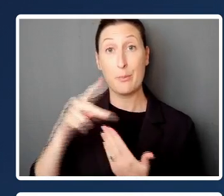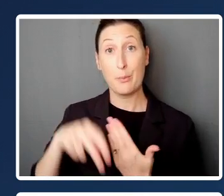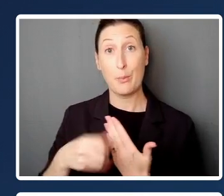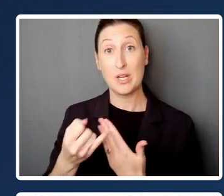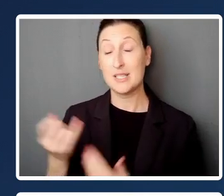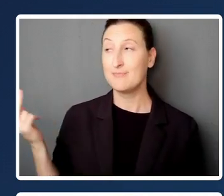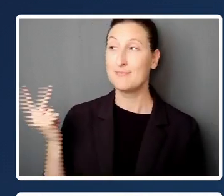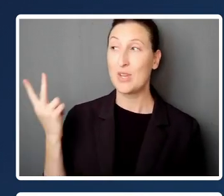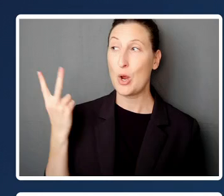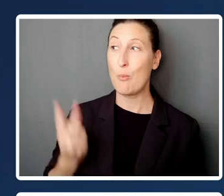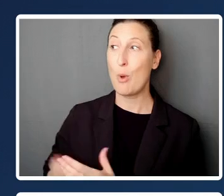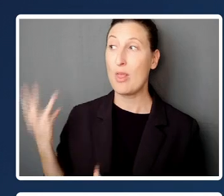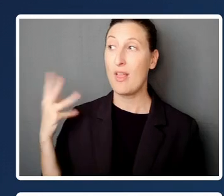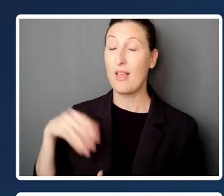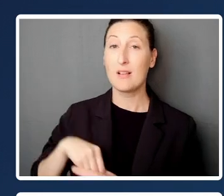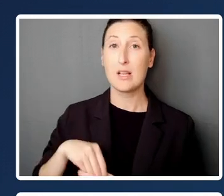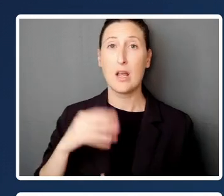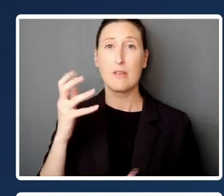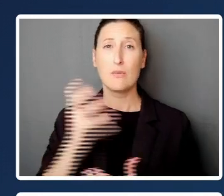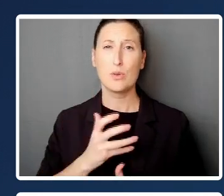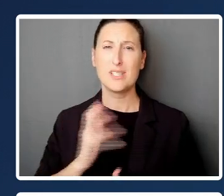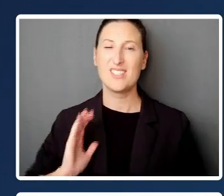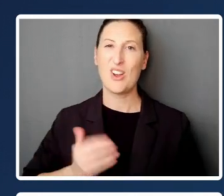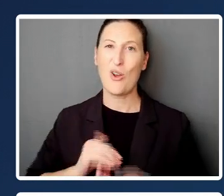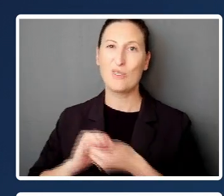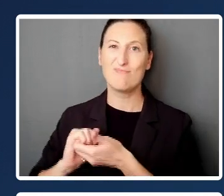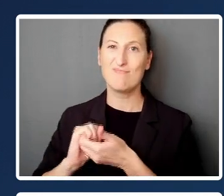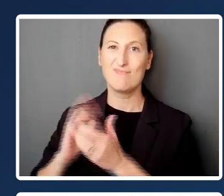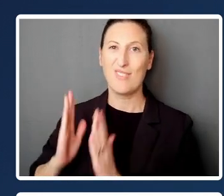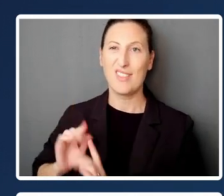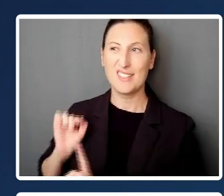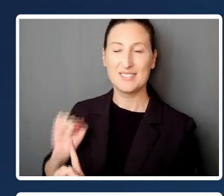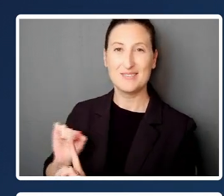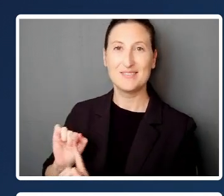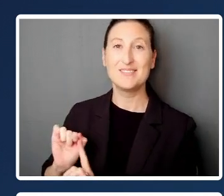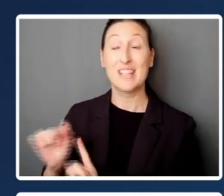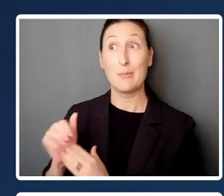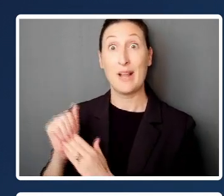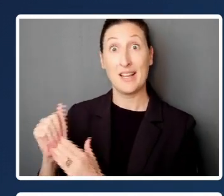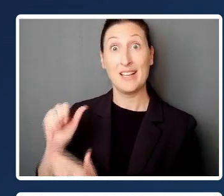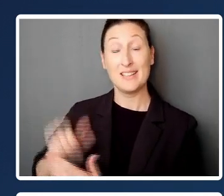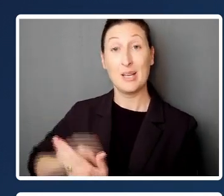our colleague who has been leading that project is unable to be with us today. But